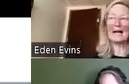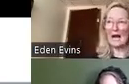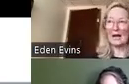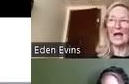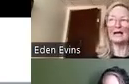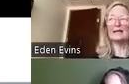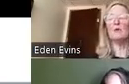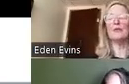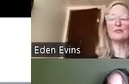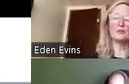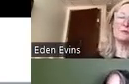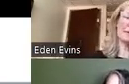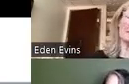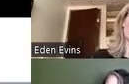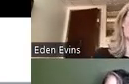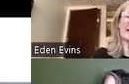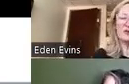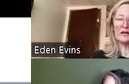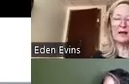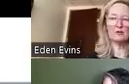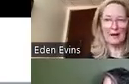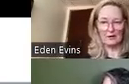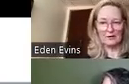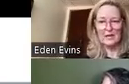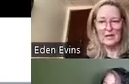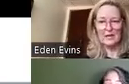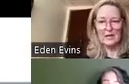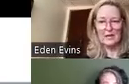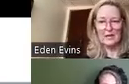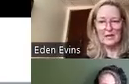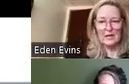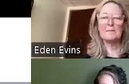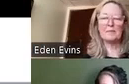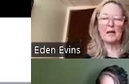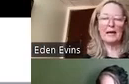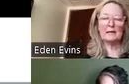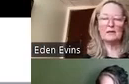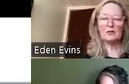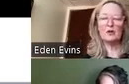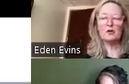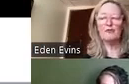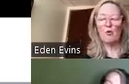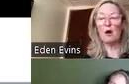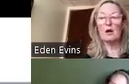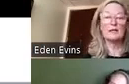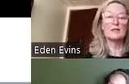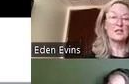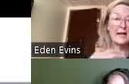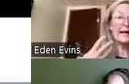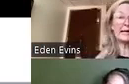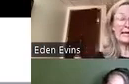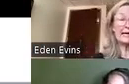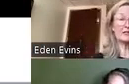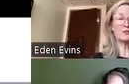guy. And he went through into the electronic medical records and looked for genetic hits